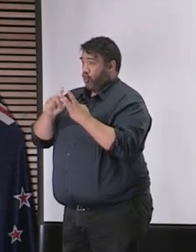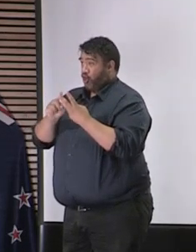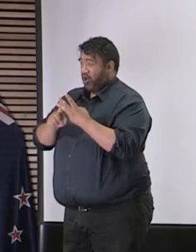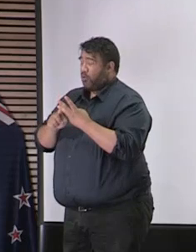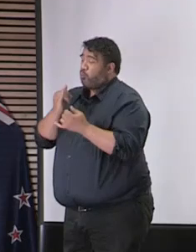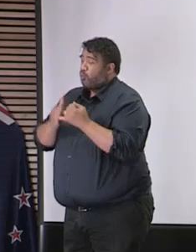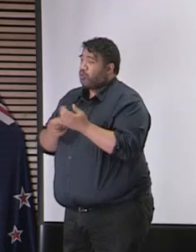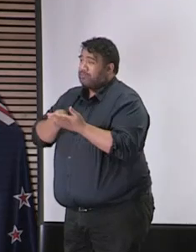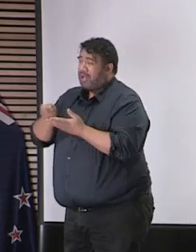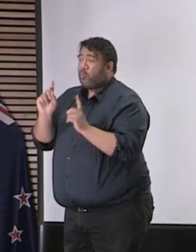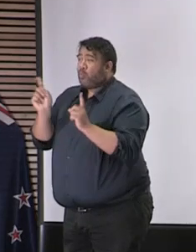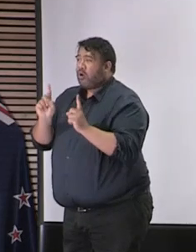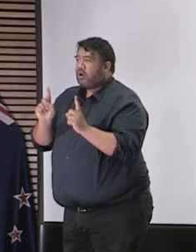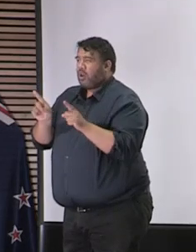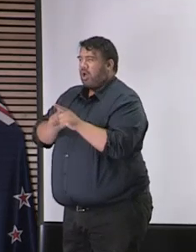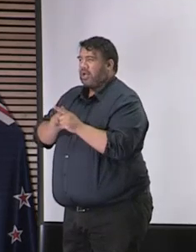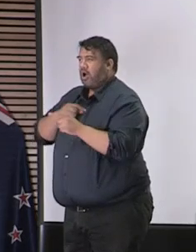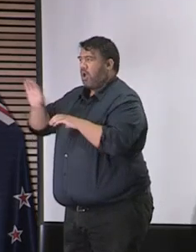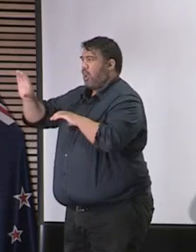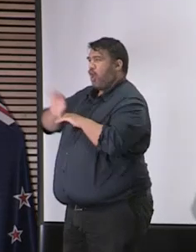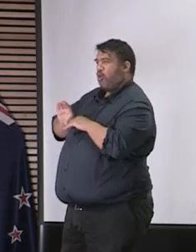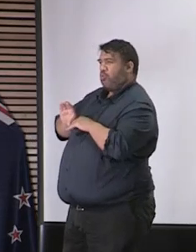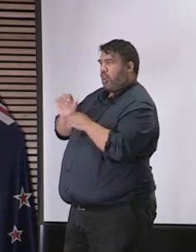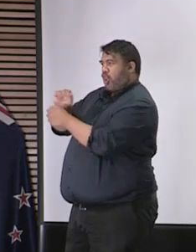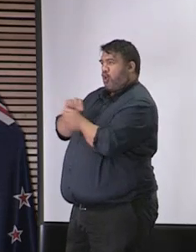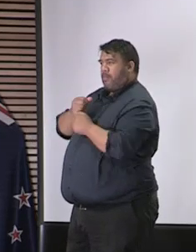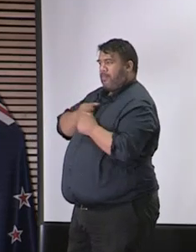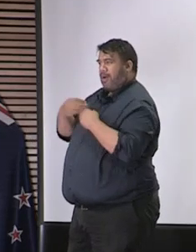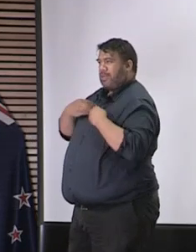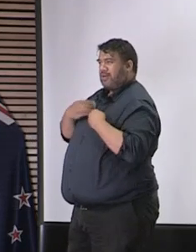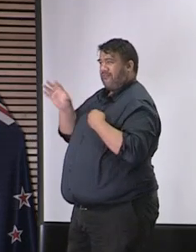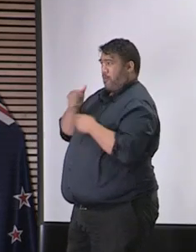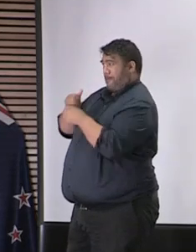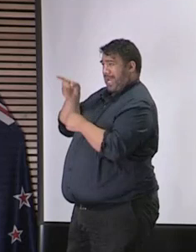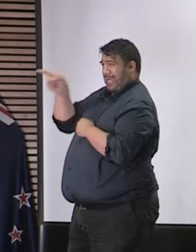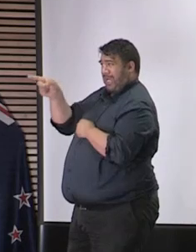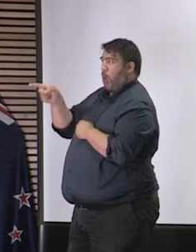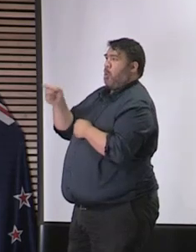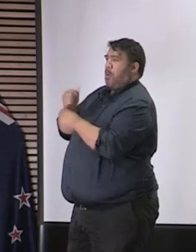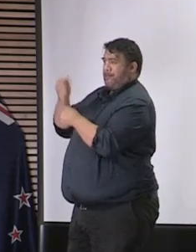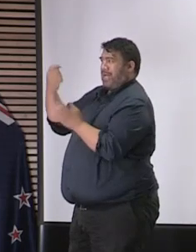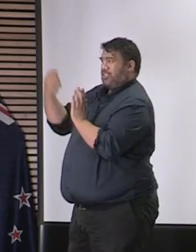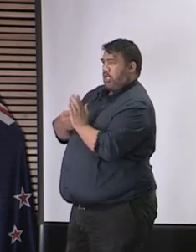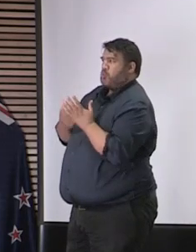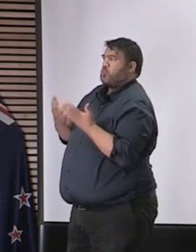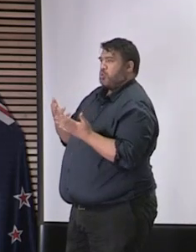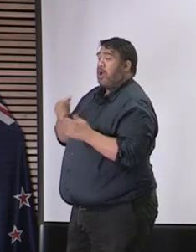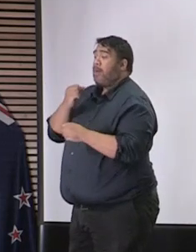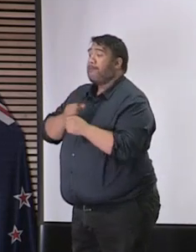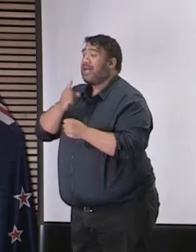support businesses as much as we can. The third area will often be servicing debt to banks and we again encourage